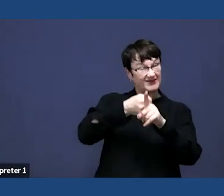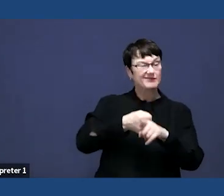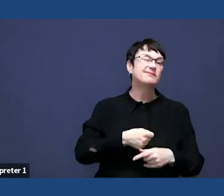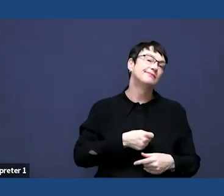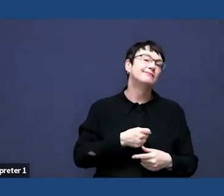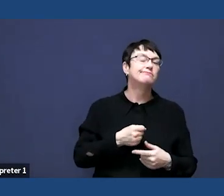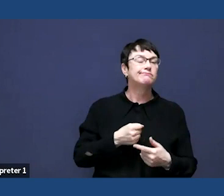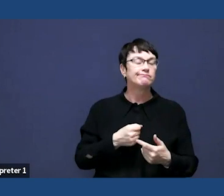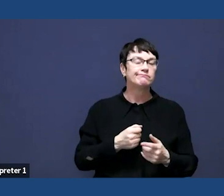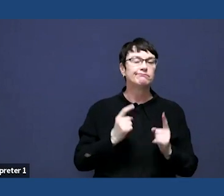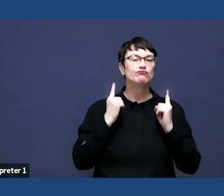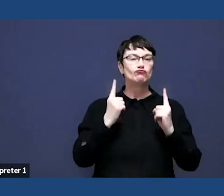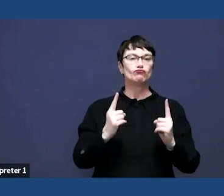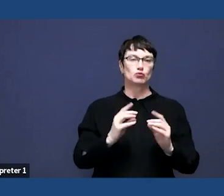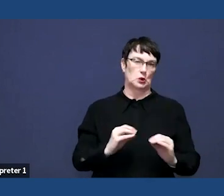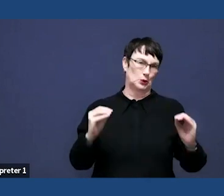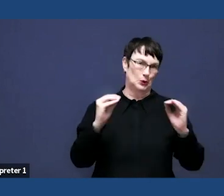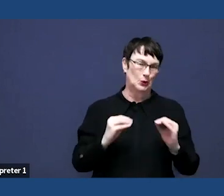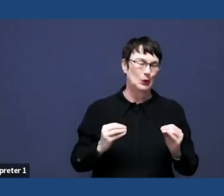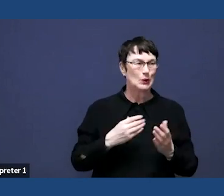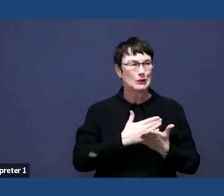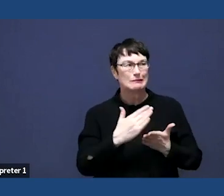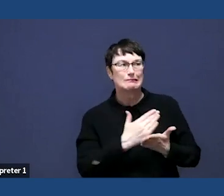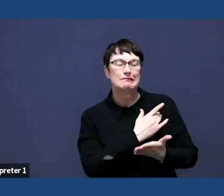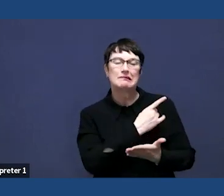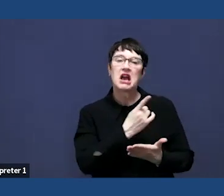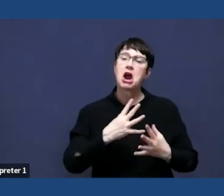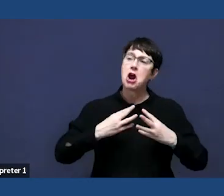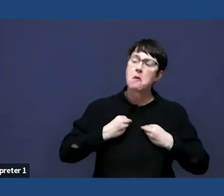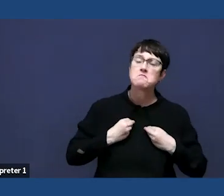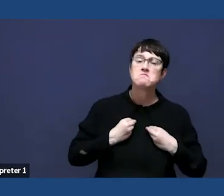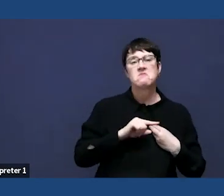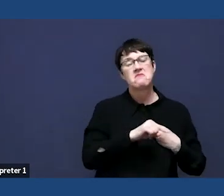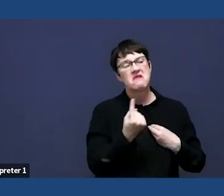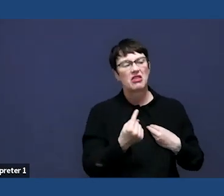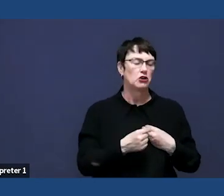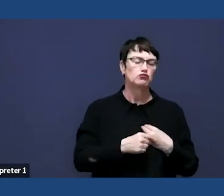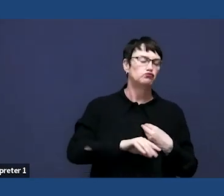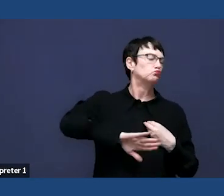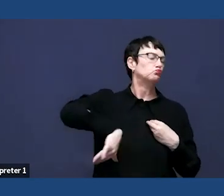We want to have a mechanism for, I think, really highlighting those best practices,